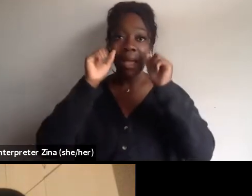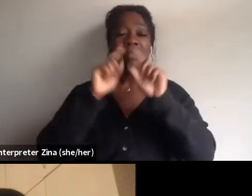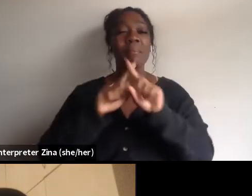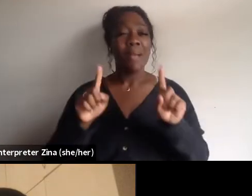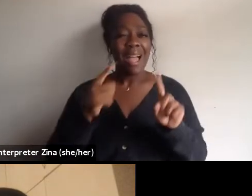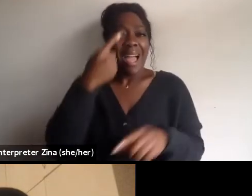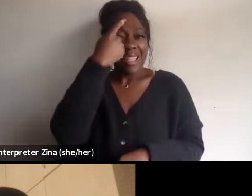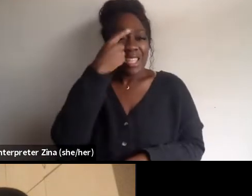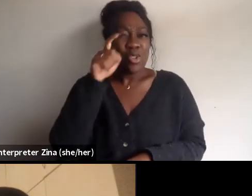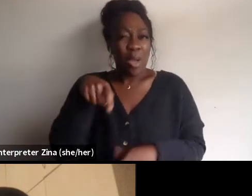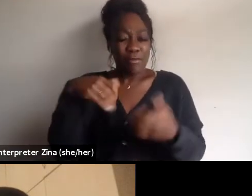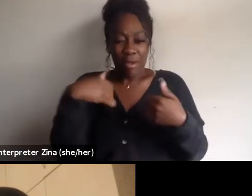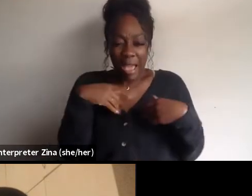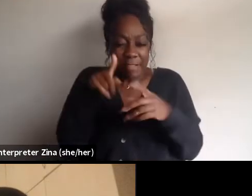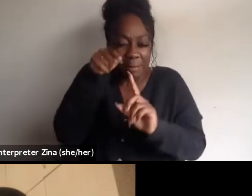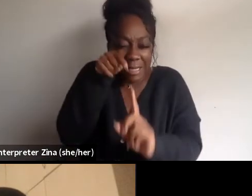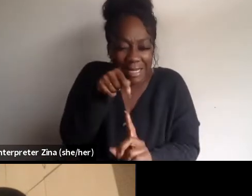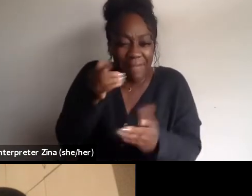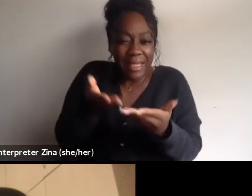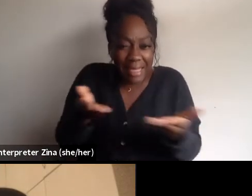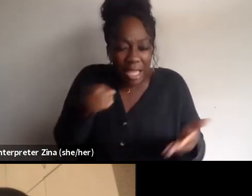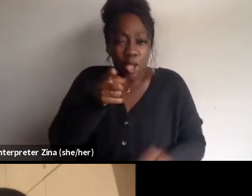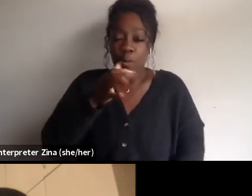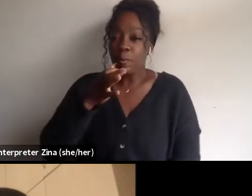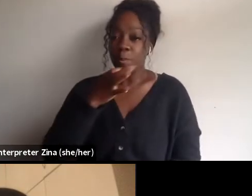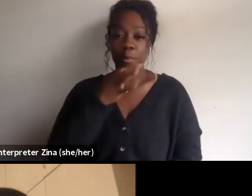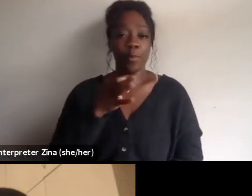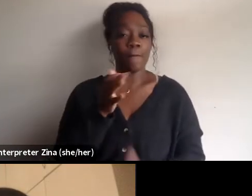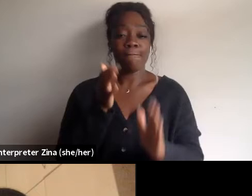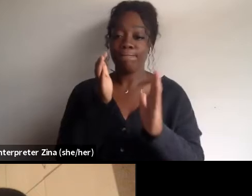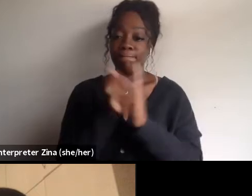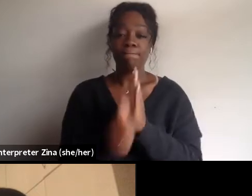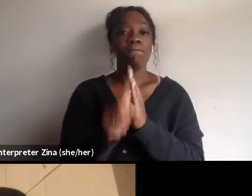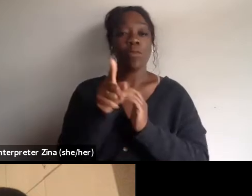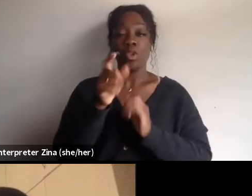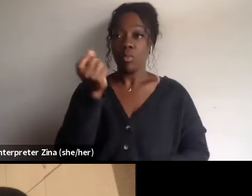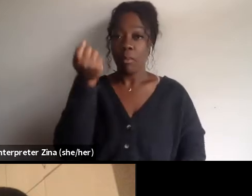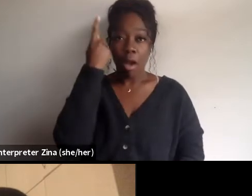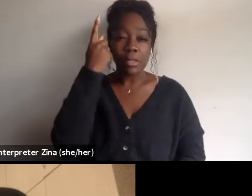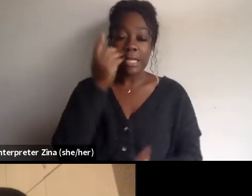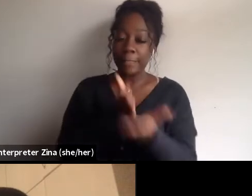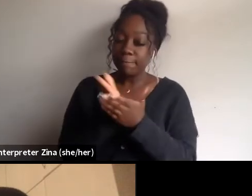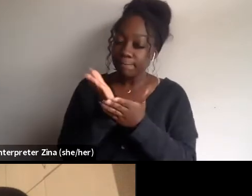that you master that you're very good at that you understand inside out, that something that is connected to your passion